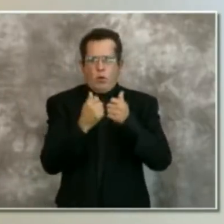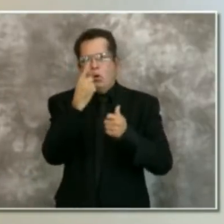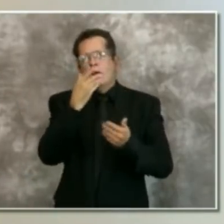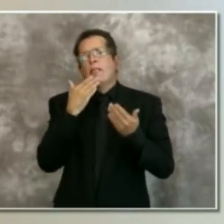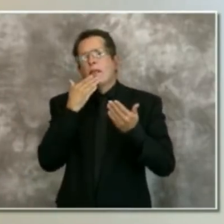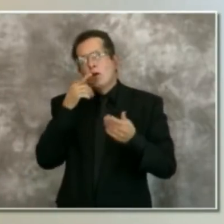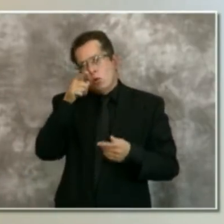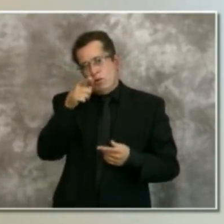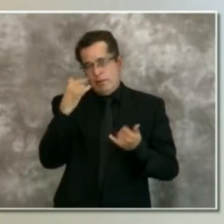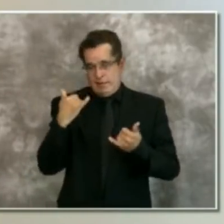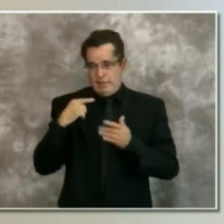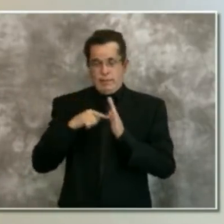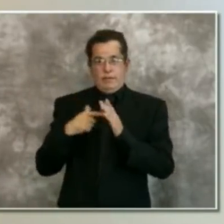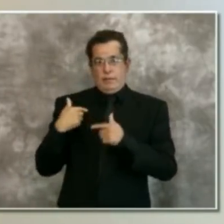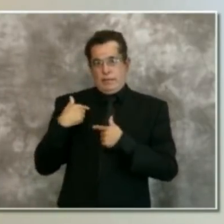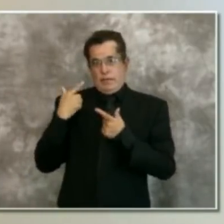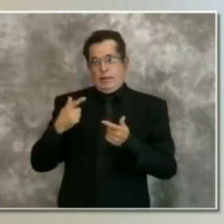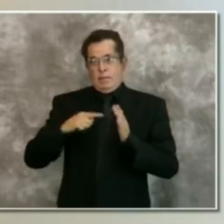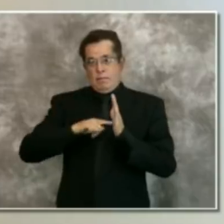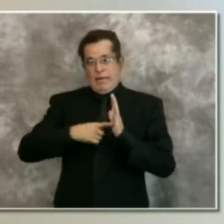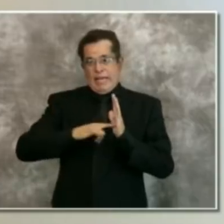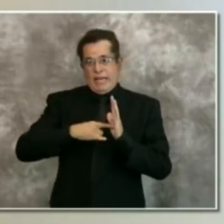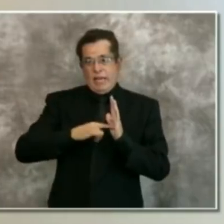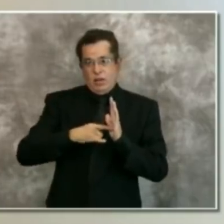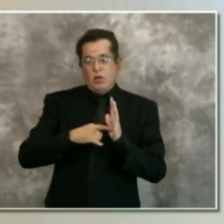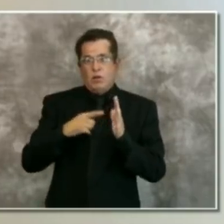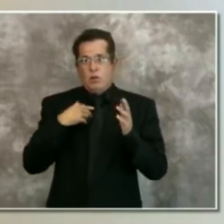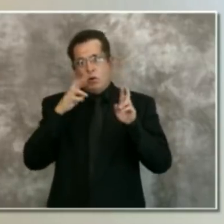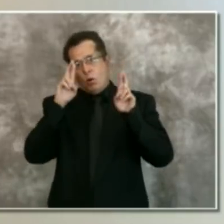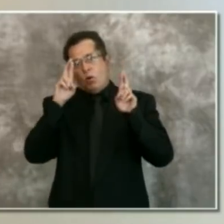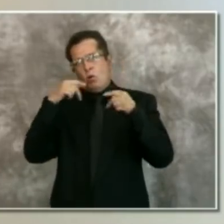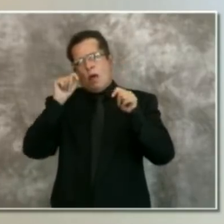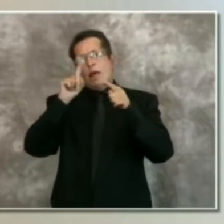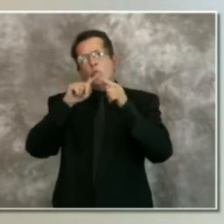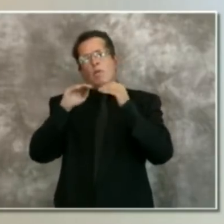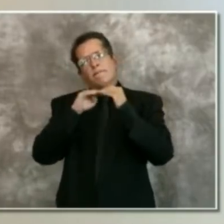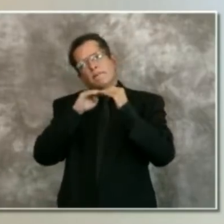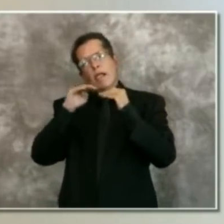DETAIL. SUPERVISOR. THANK YOU I THANK YOU CHAIRMAN COX AND I THANK YOU EVERYONE, YOU KNOW IN THE